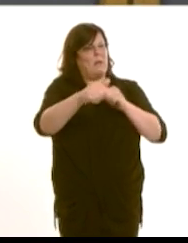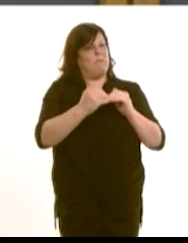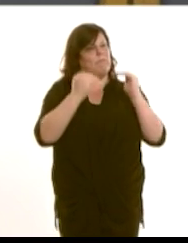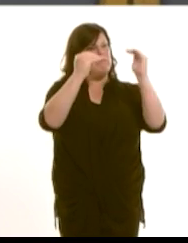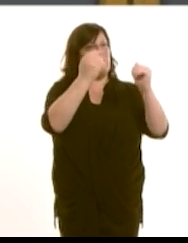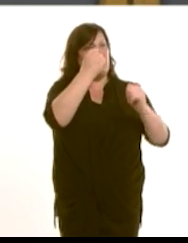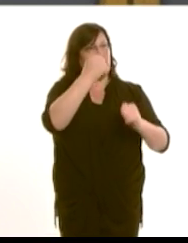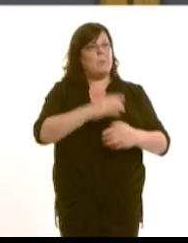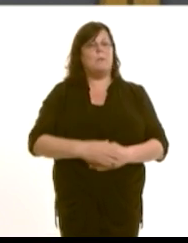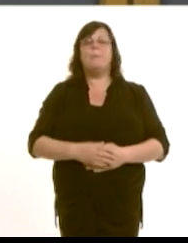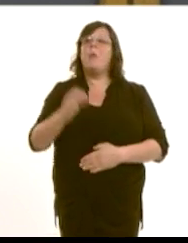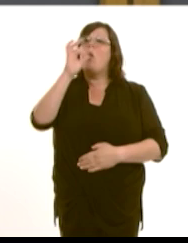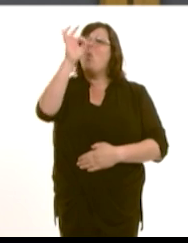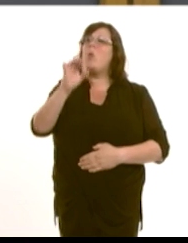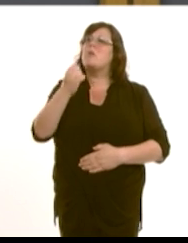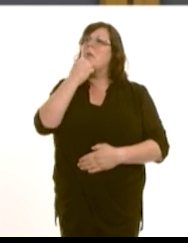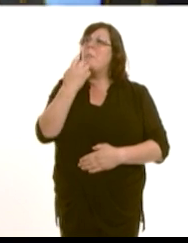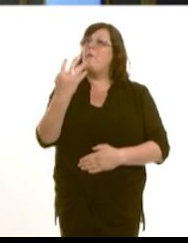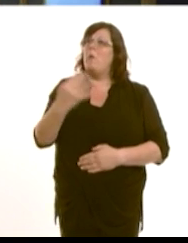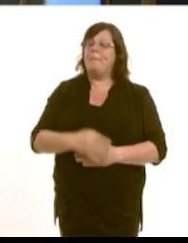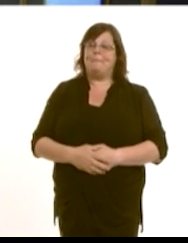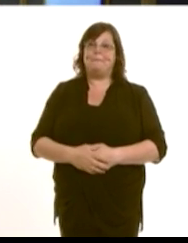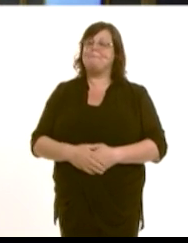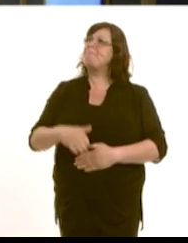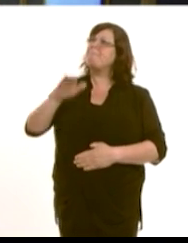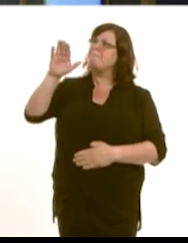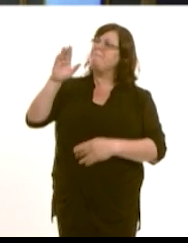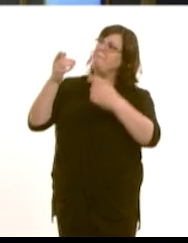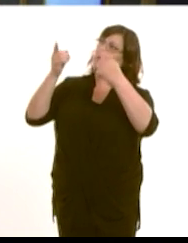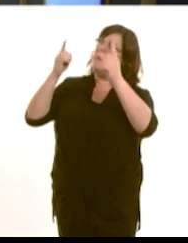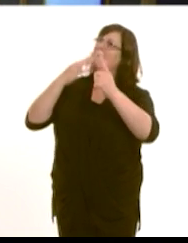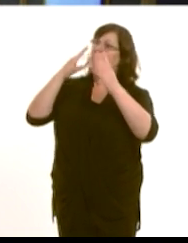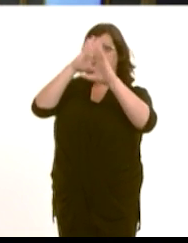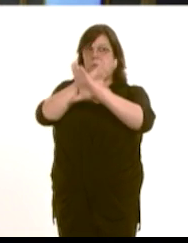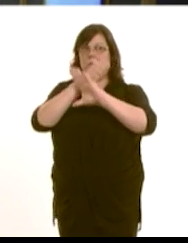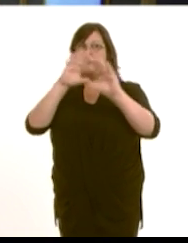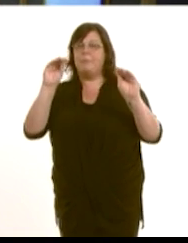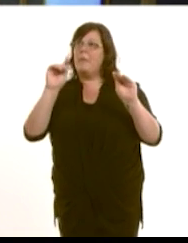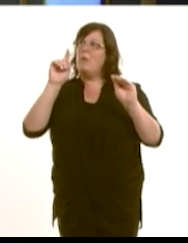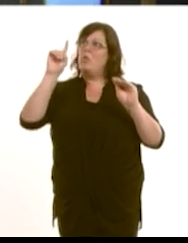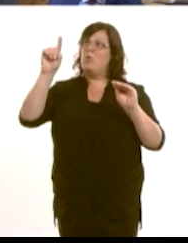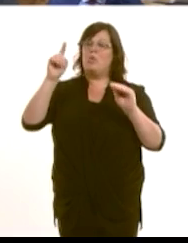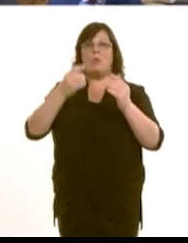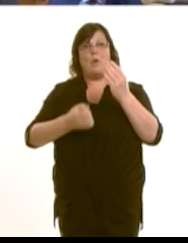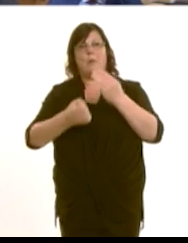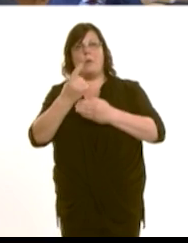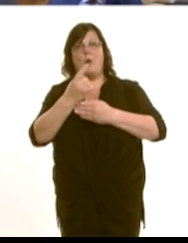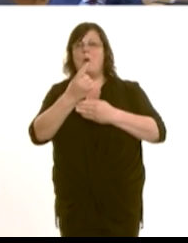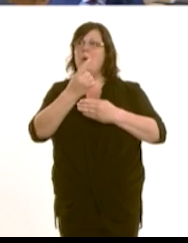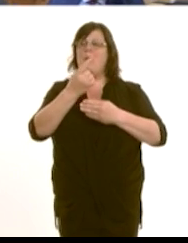Will the First Minister make a statement on the Welsh Government's approach to increasing opportunities for adult education in Wales?